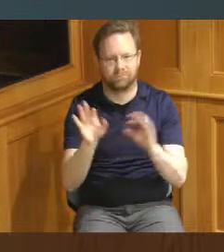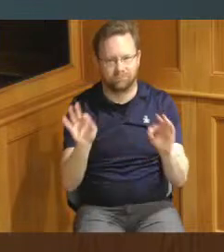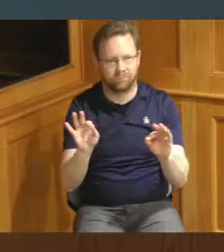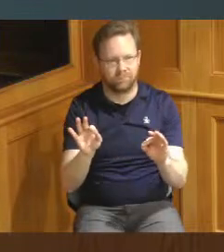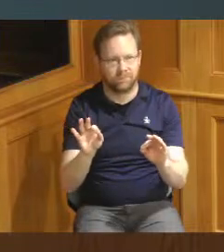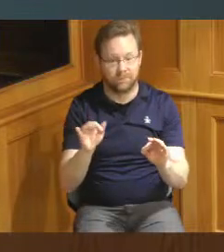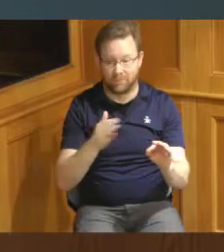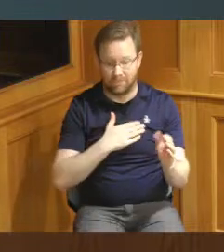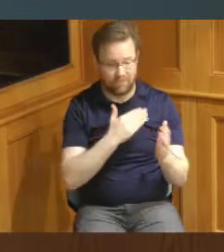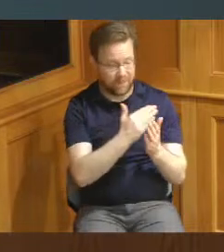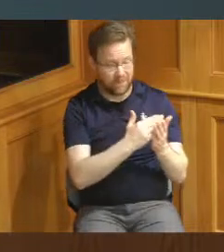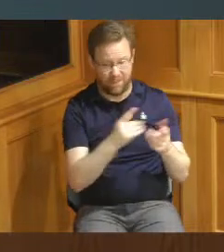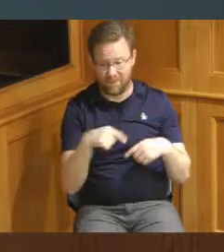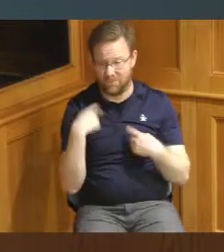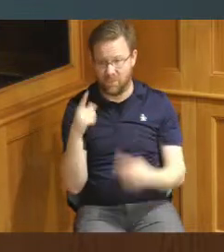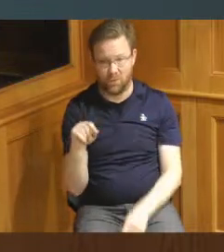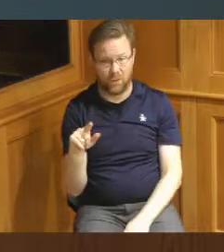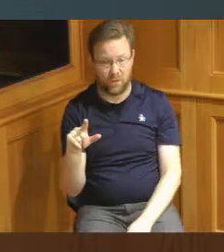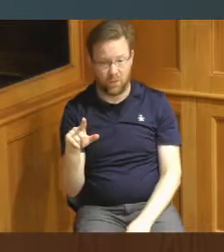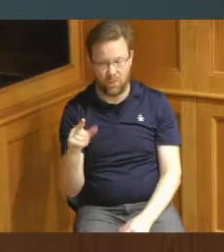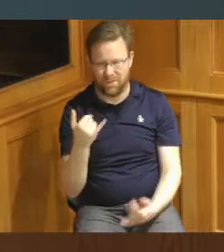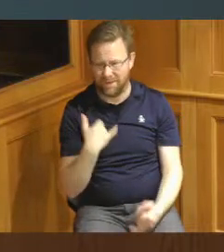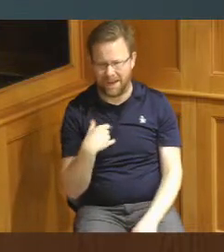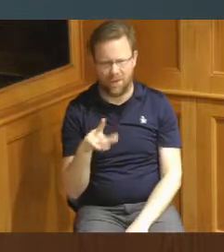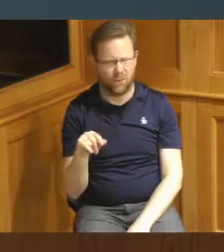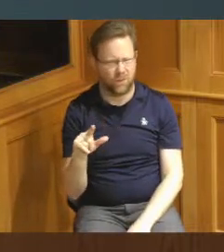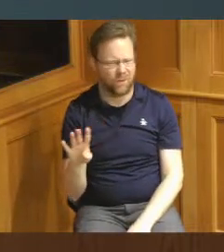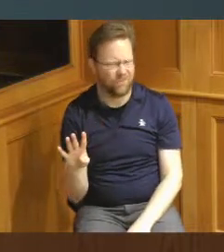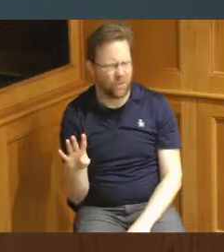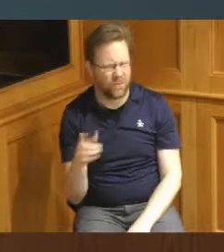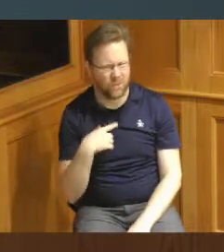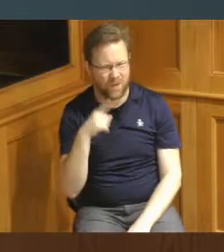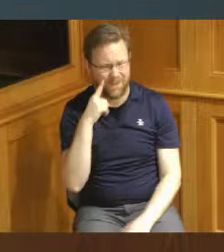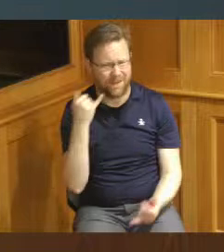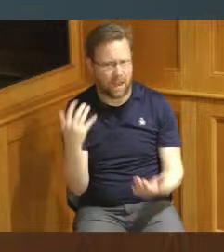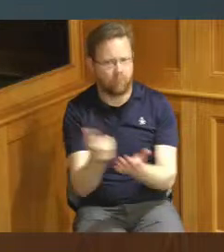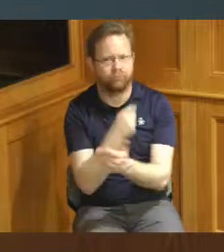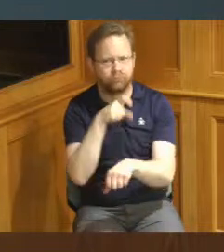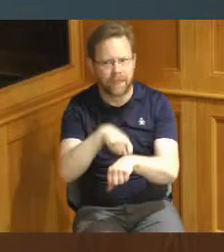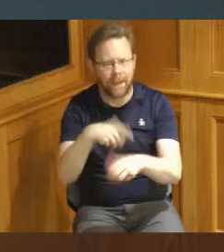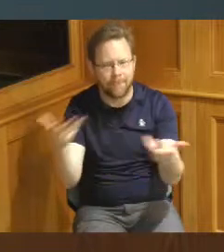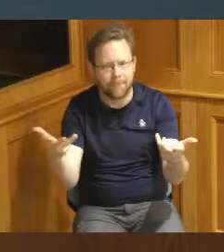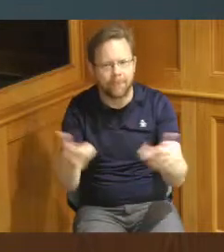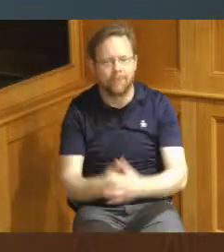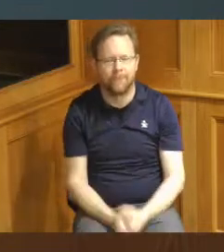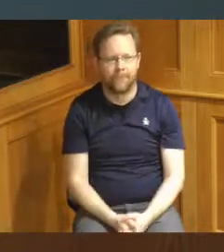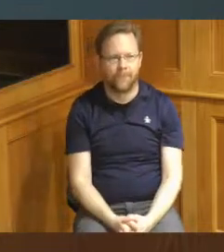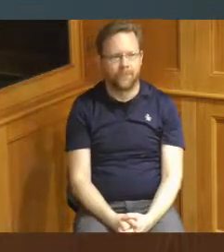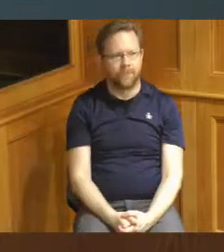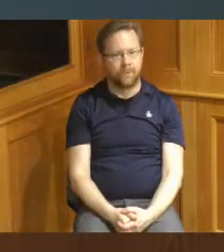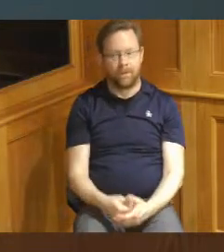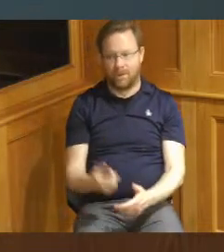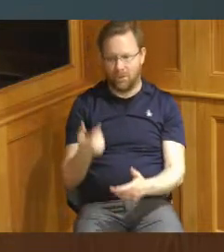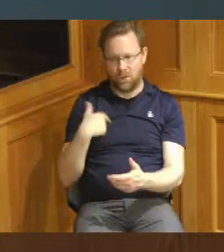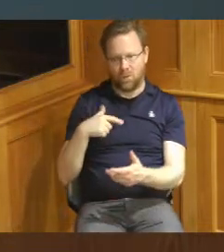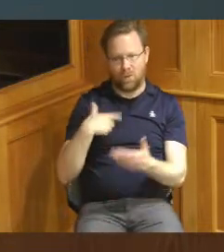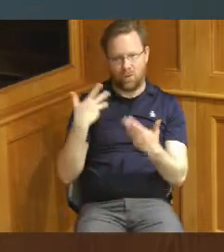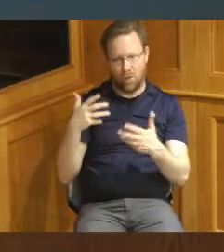in 2021 we got this many just throwing out hypothetically 2024 we've gone we've got